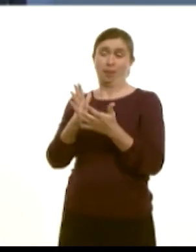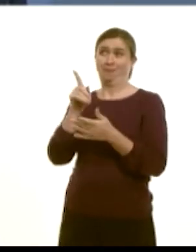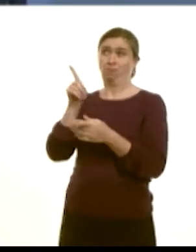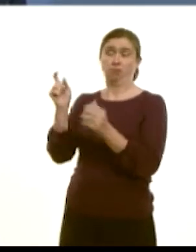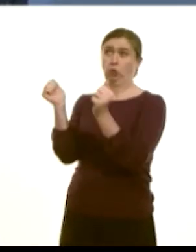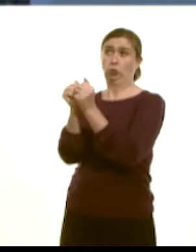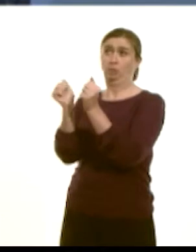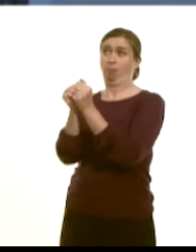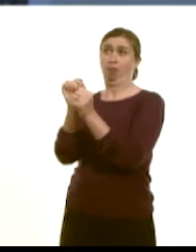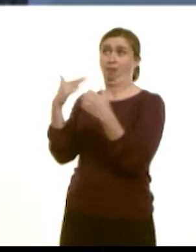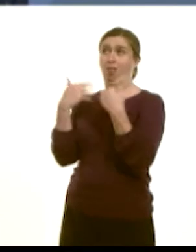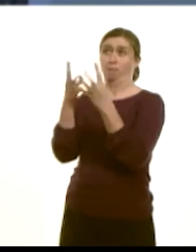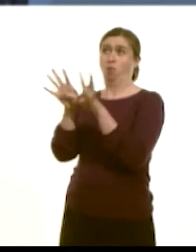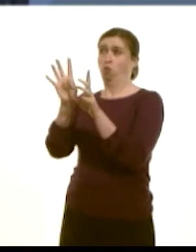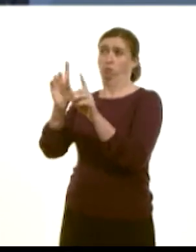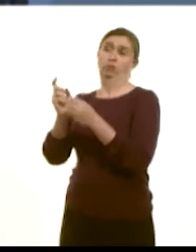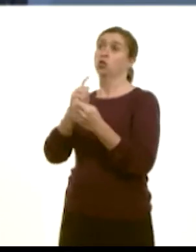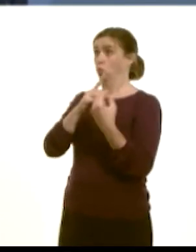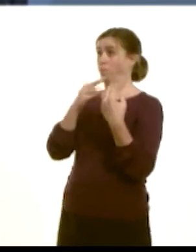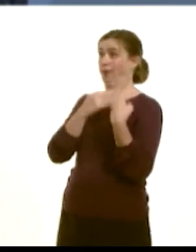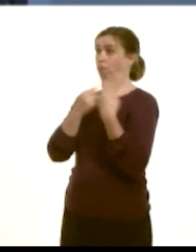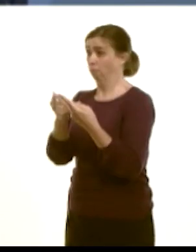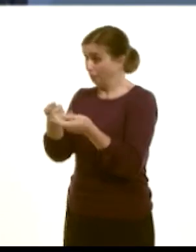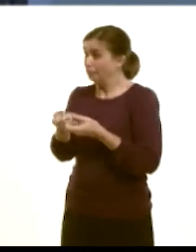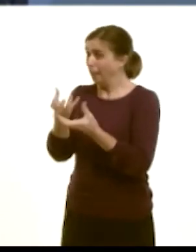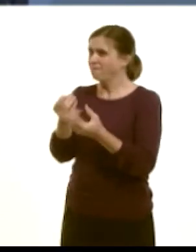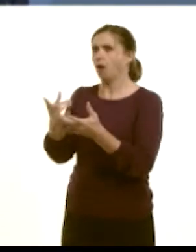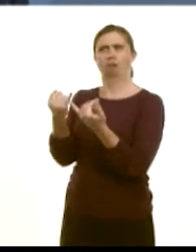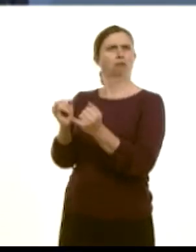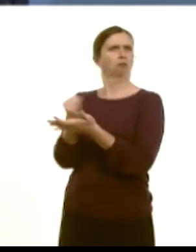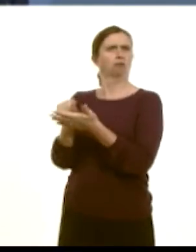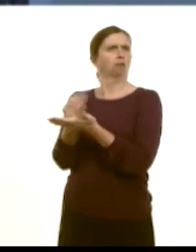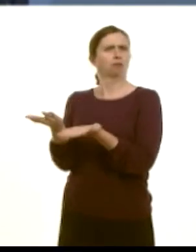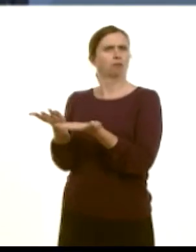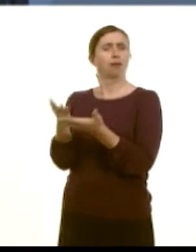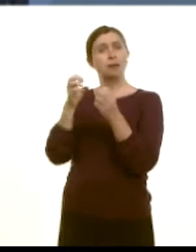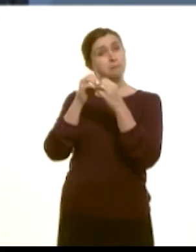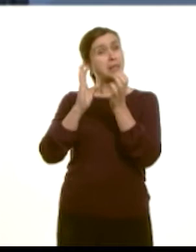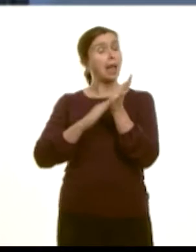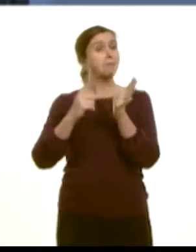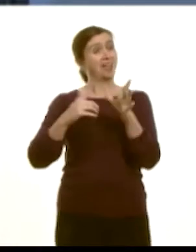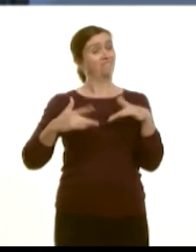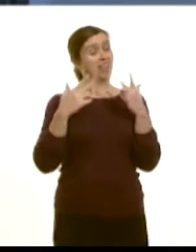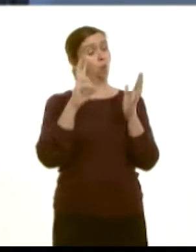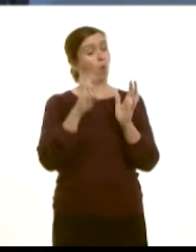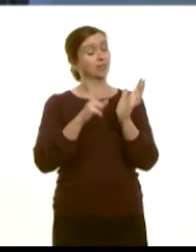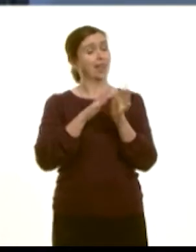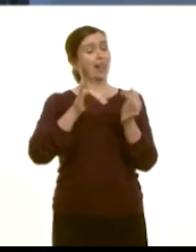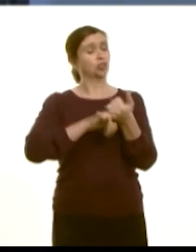be able to deliver the services that you have charged it to deliver in that area. Is not the British Medical Associationís assertion that the Welsh NHS is facing imminent